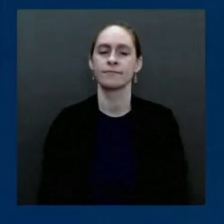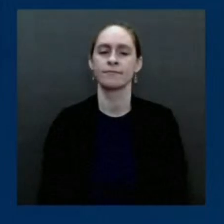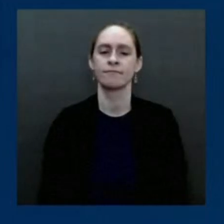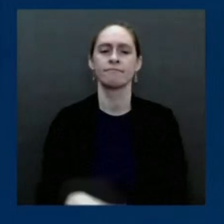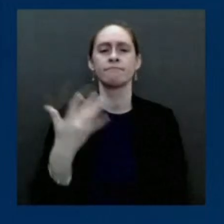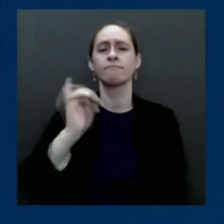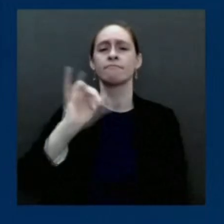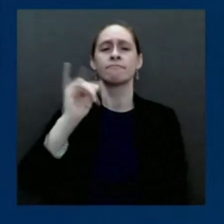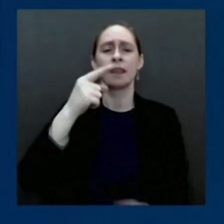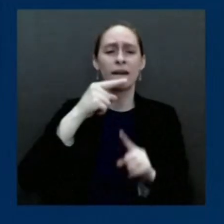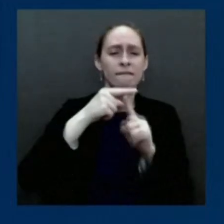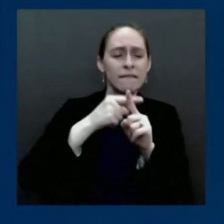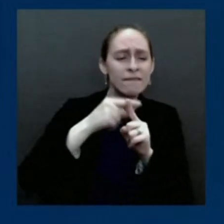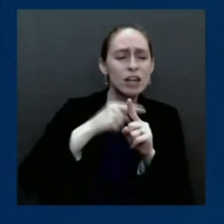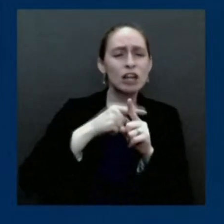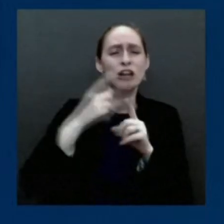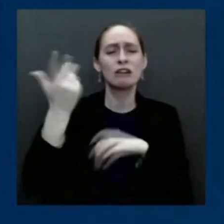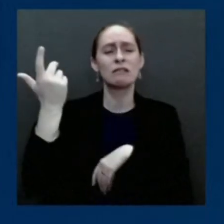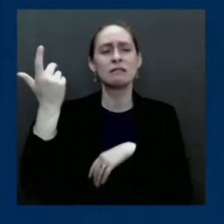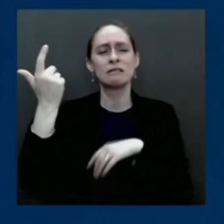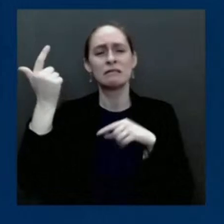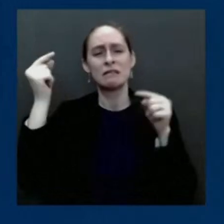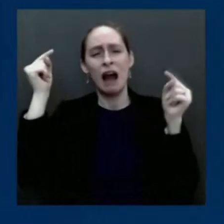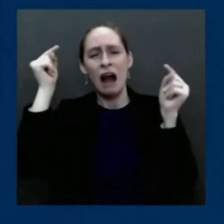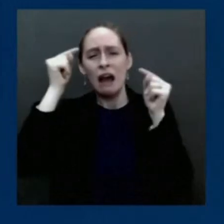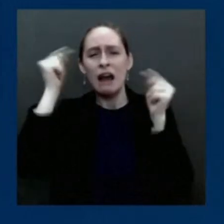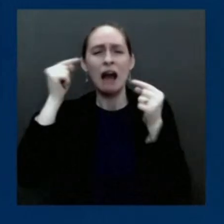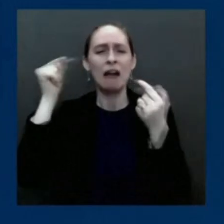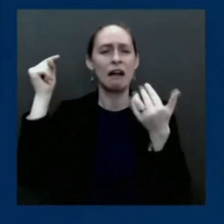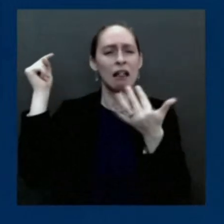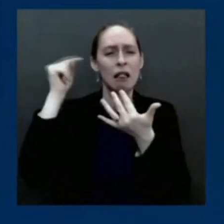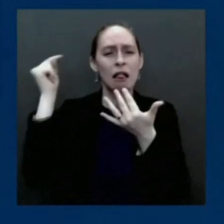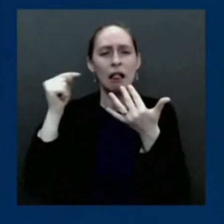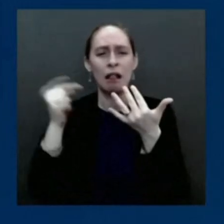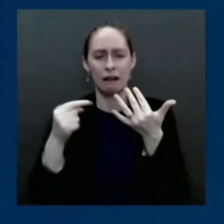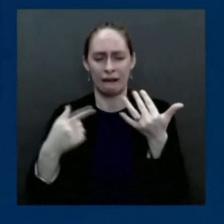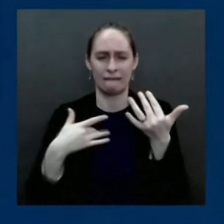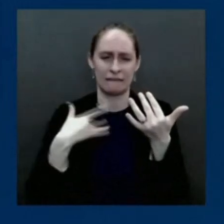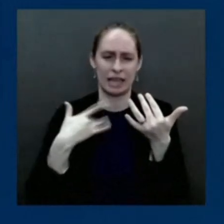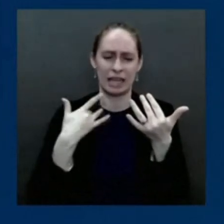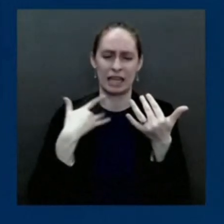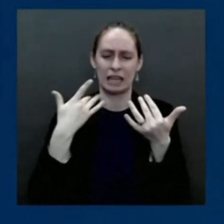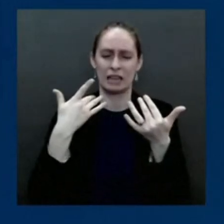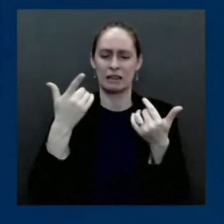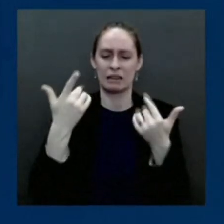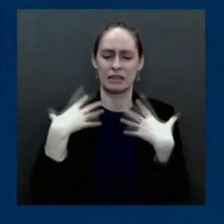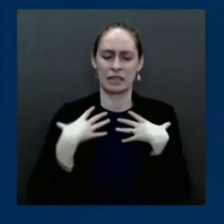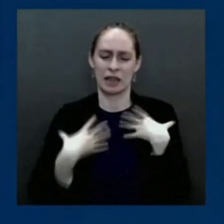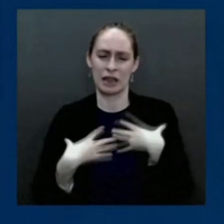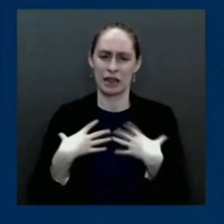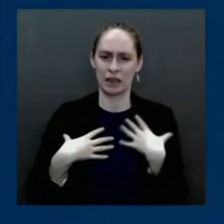FEVERS, RUNNY NOSE, A COUGH, HEADACHE OR BODY ACHE YOU SHOULD GET A TEST AND ISOLATE